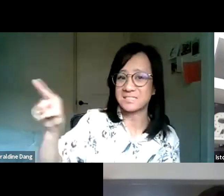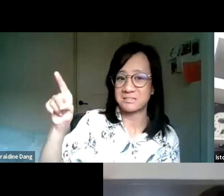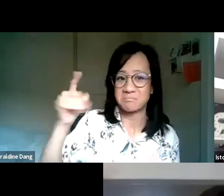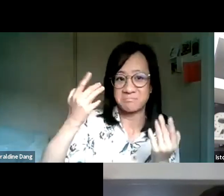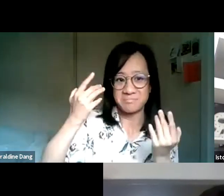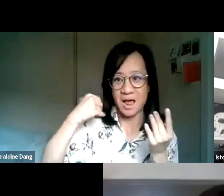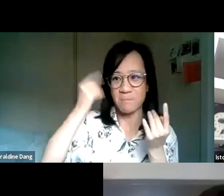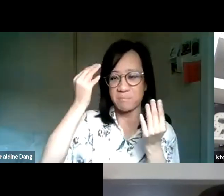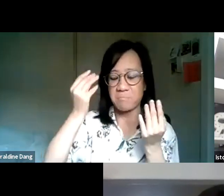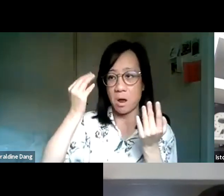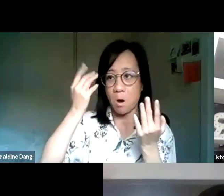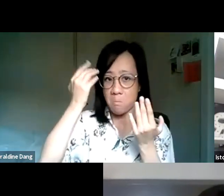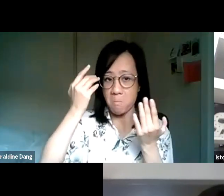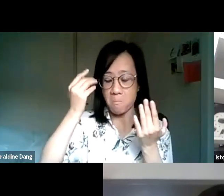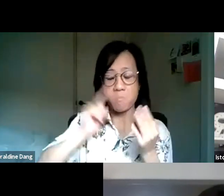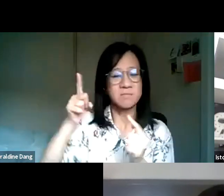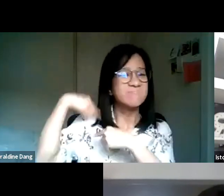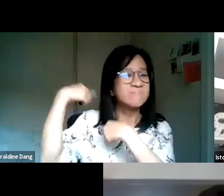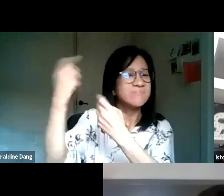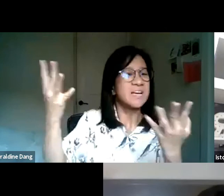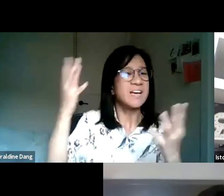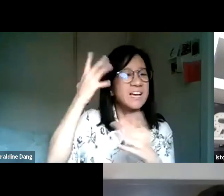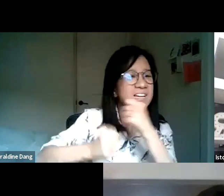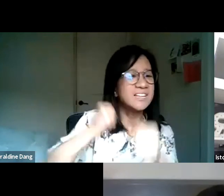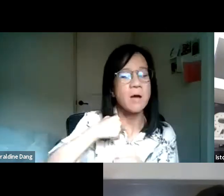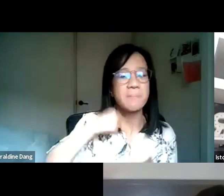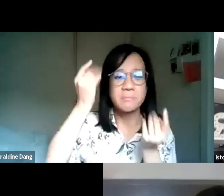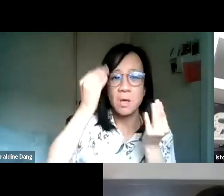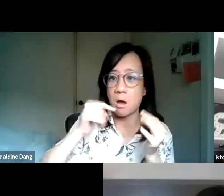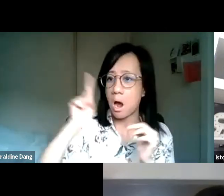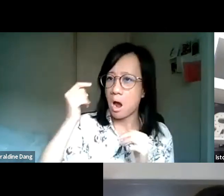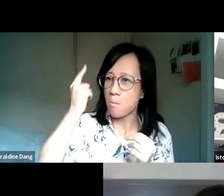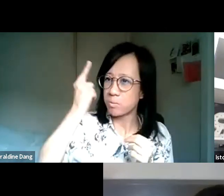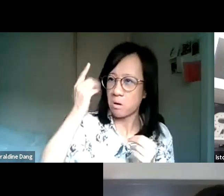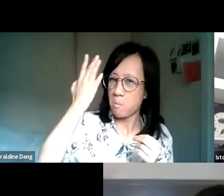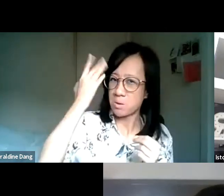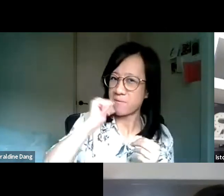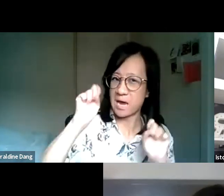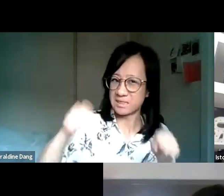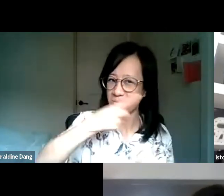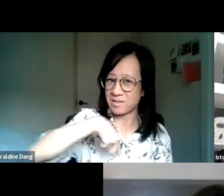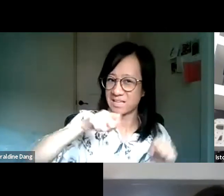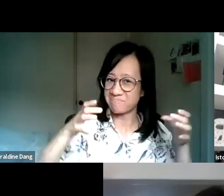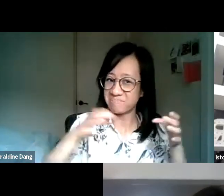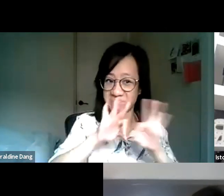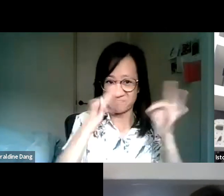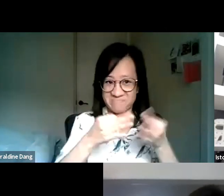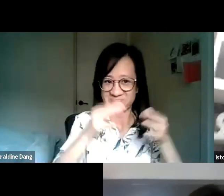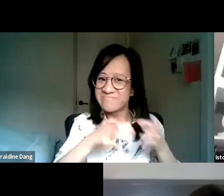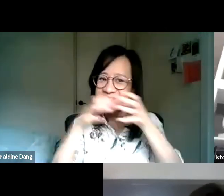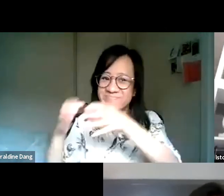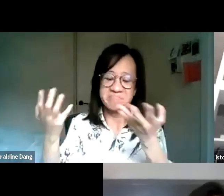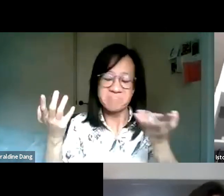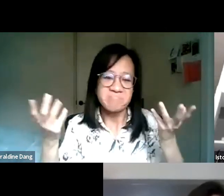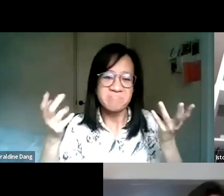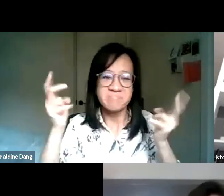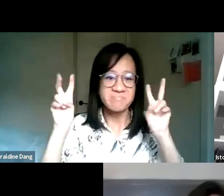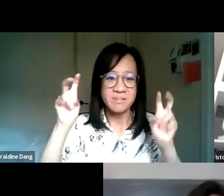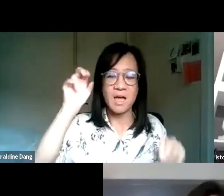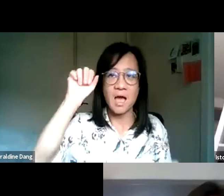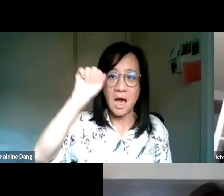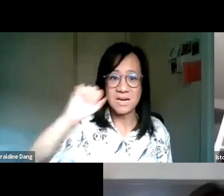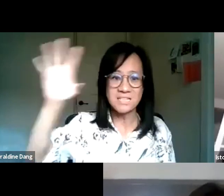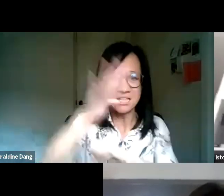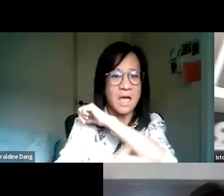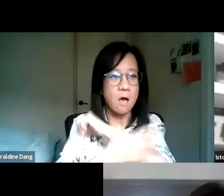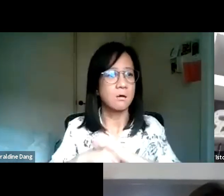So growing up, I'm curious, for many years, what does that mean if we're all over the